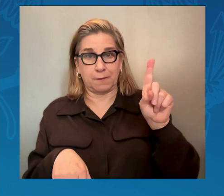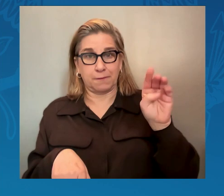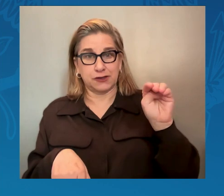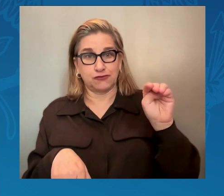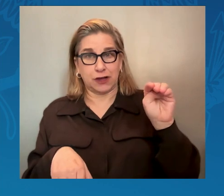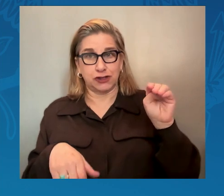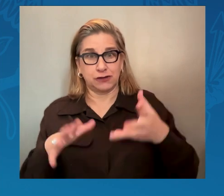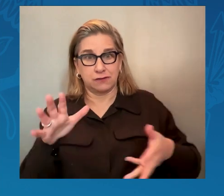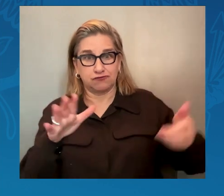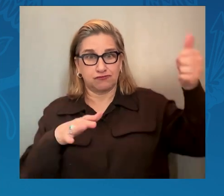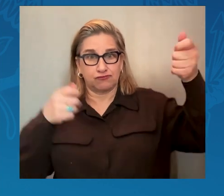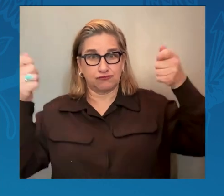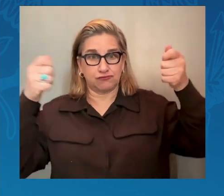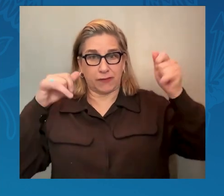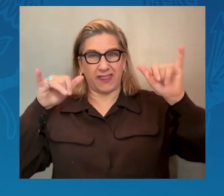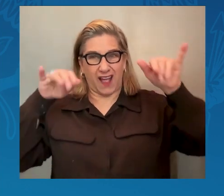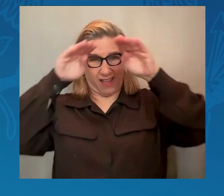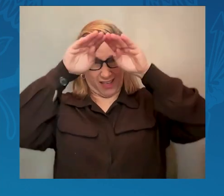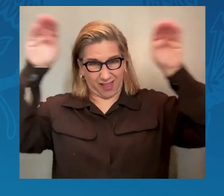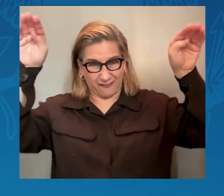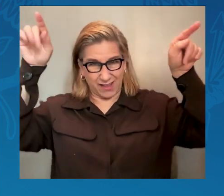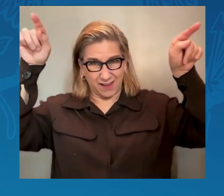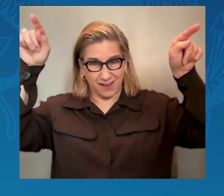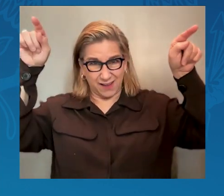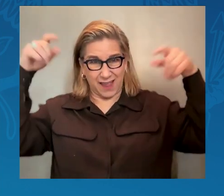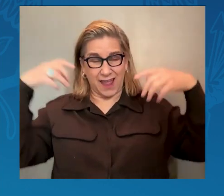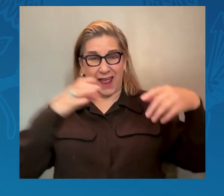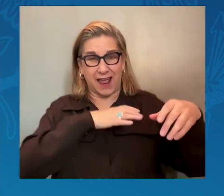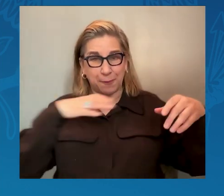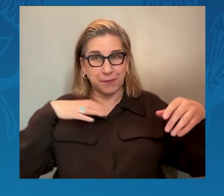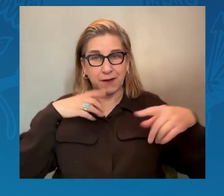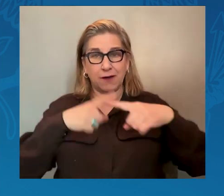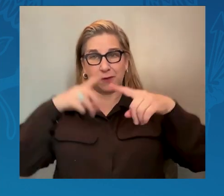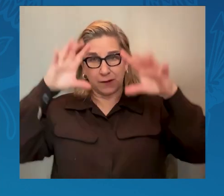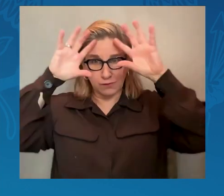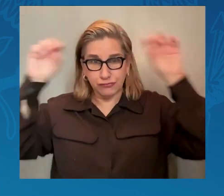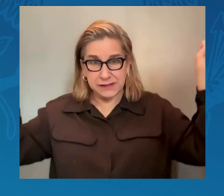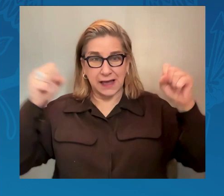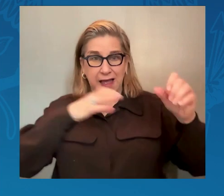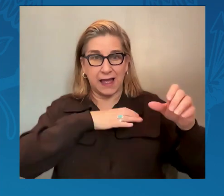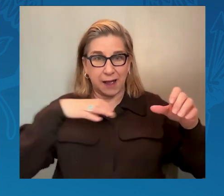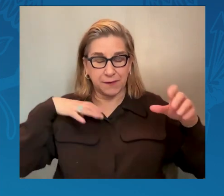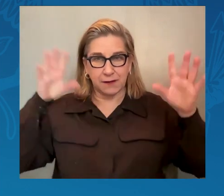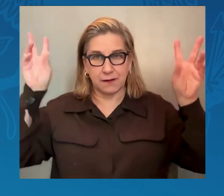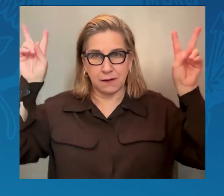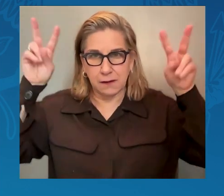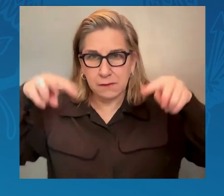the president's cabinet, to address this issue as a priority not only for our administration